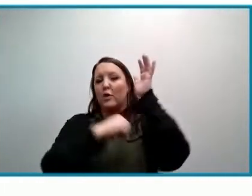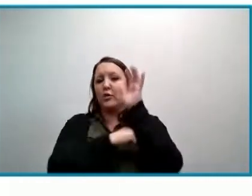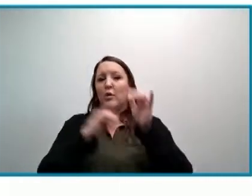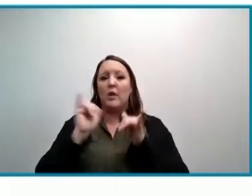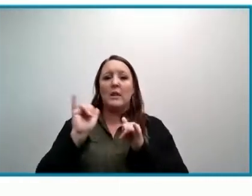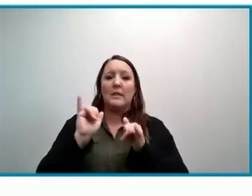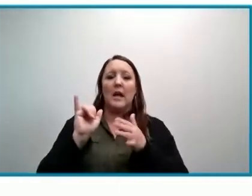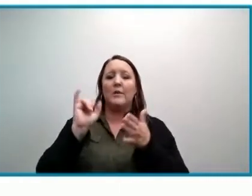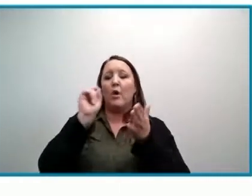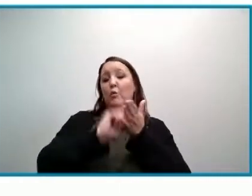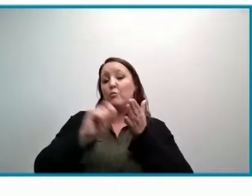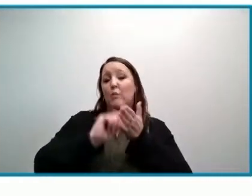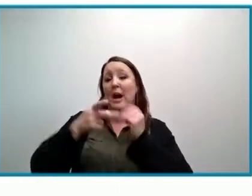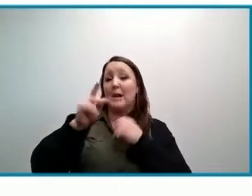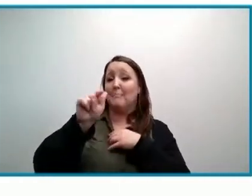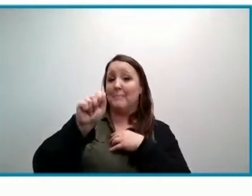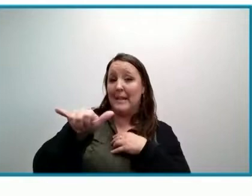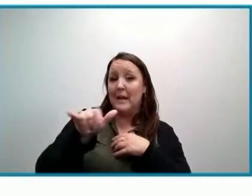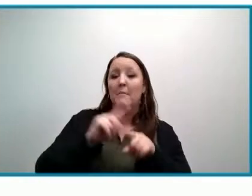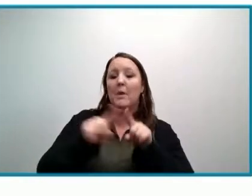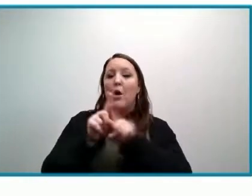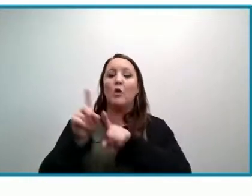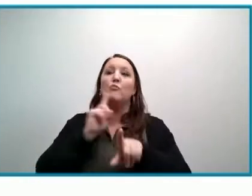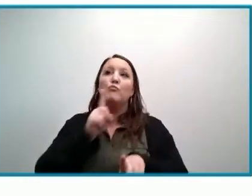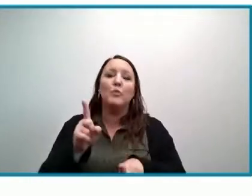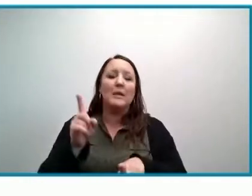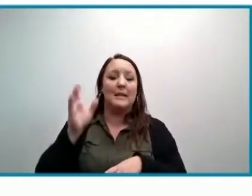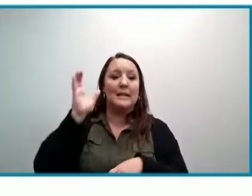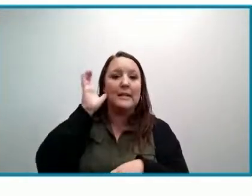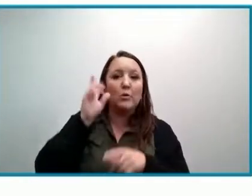but we also really listen to what they need. You know, some,